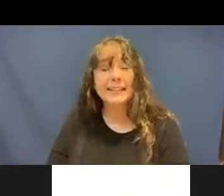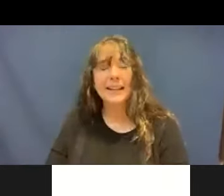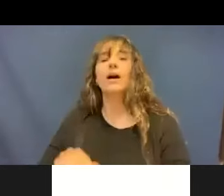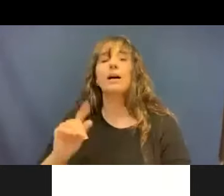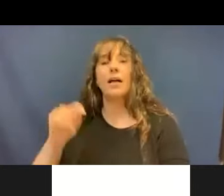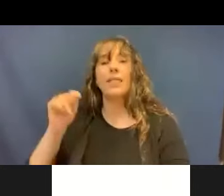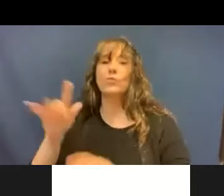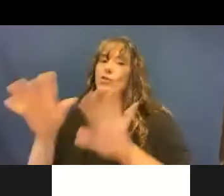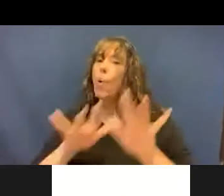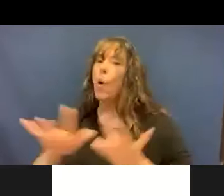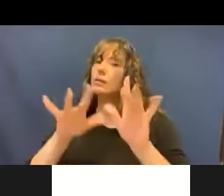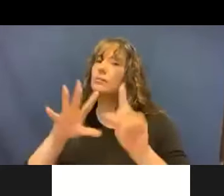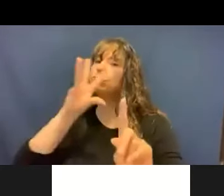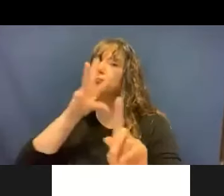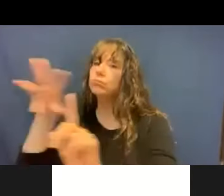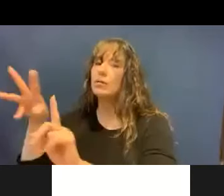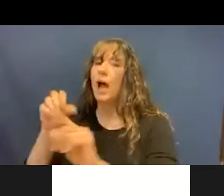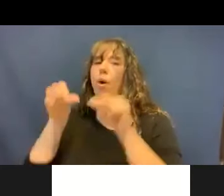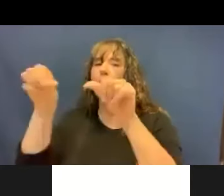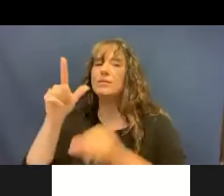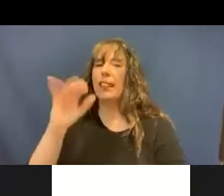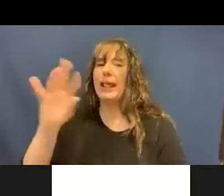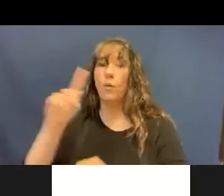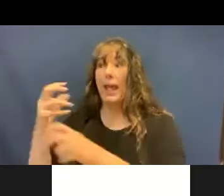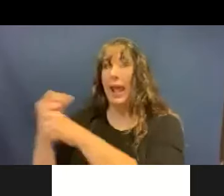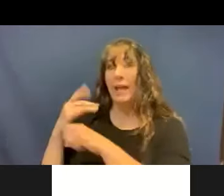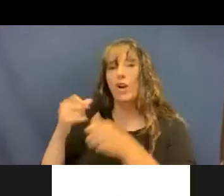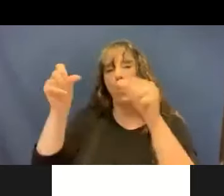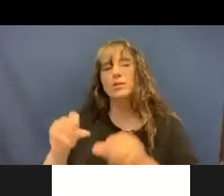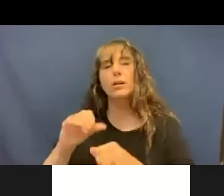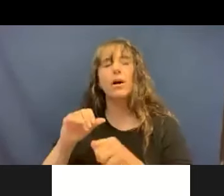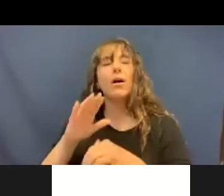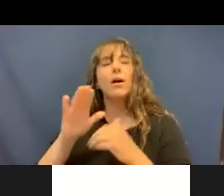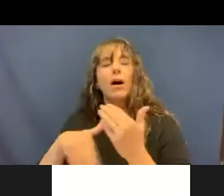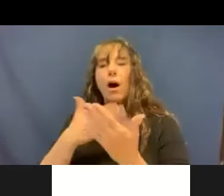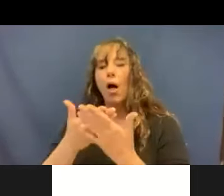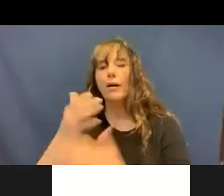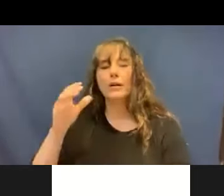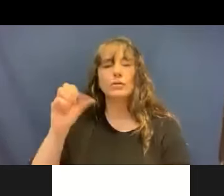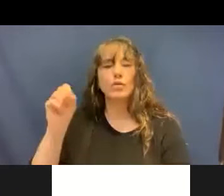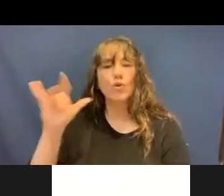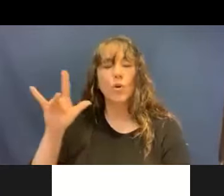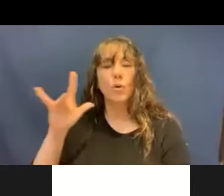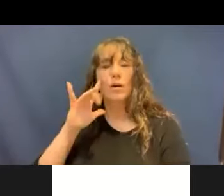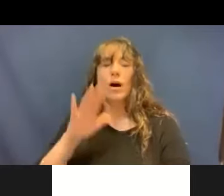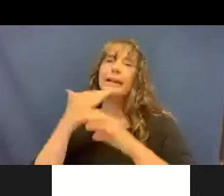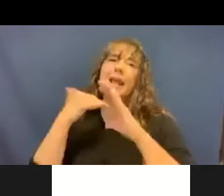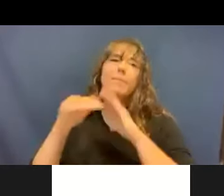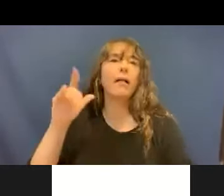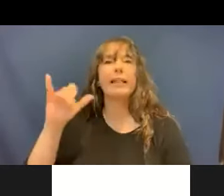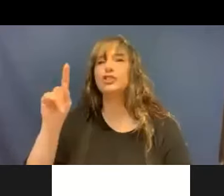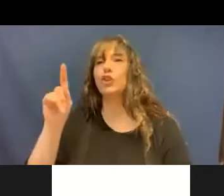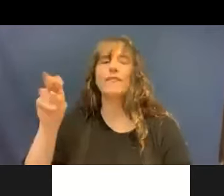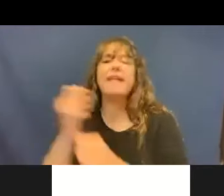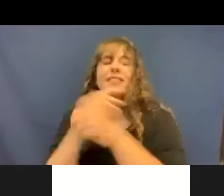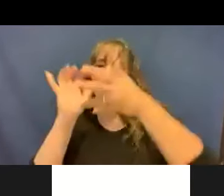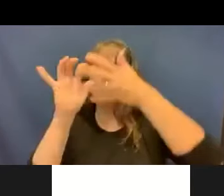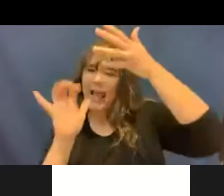the link as soon as I have it. All the socials, on email listservs, on all the things that I posted on.